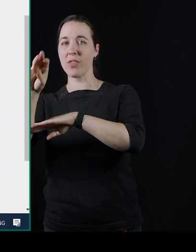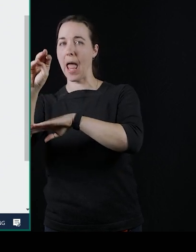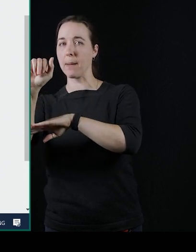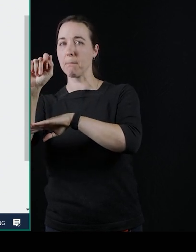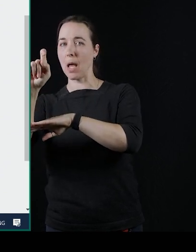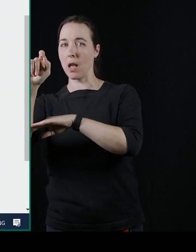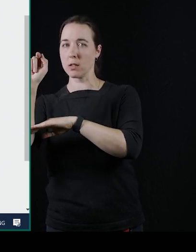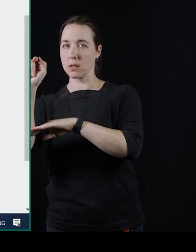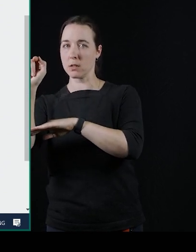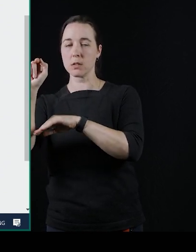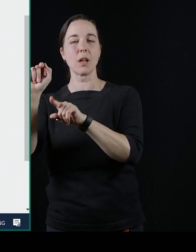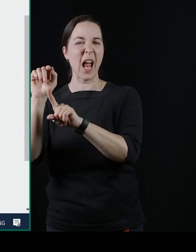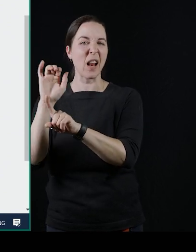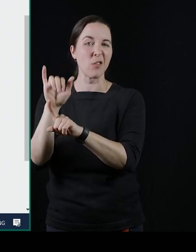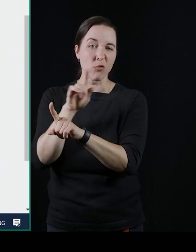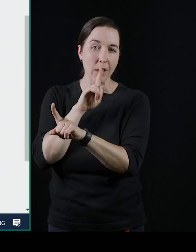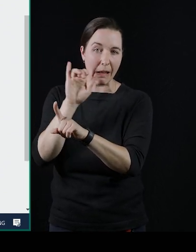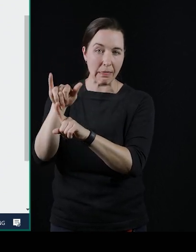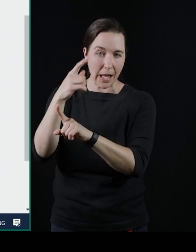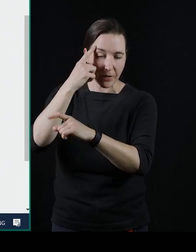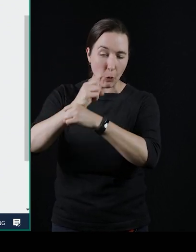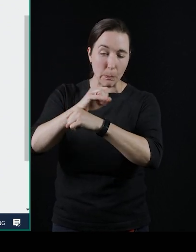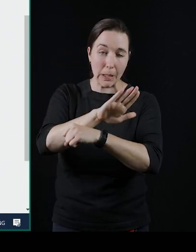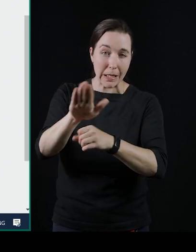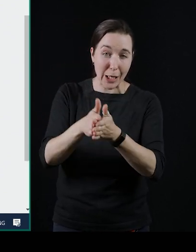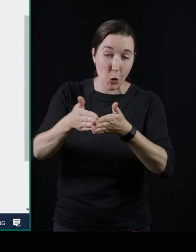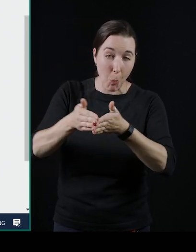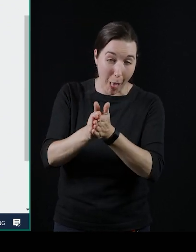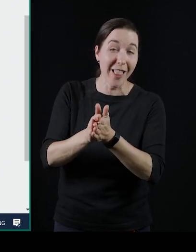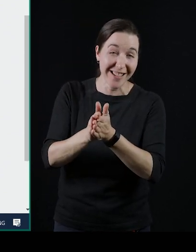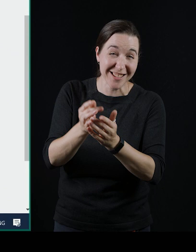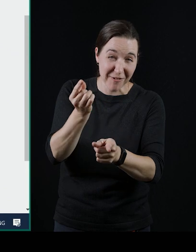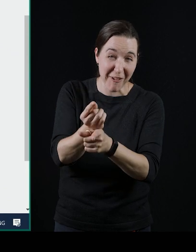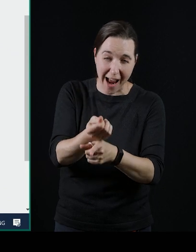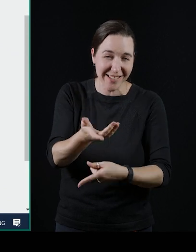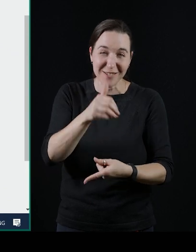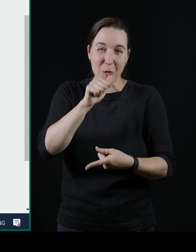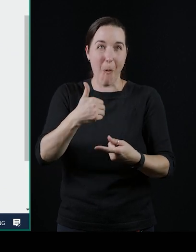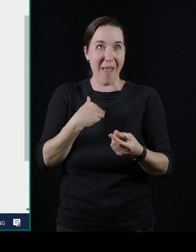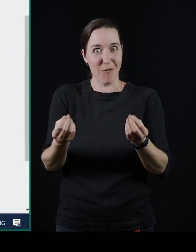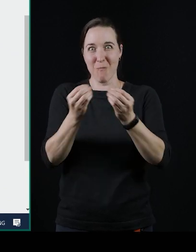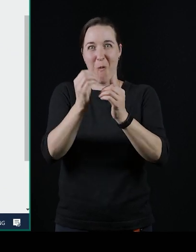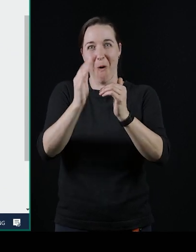So this is essentially a tool to protect your wallet, right? By not having more